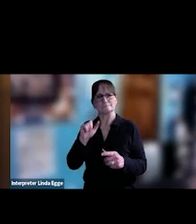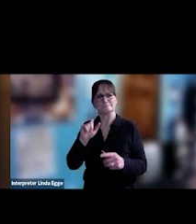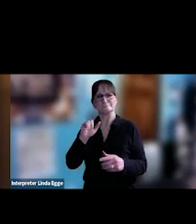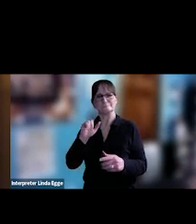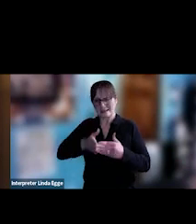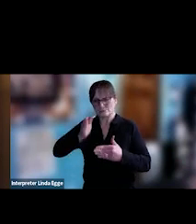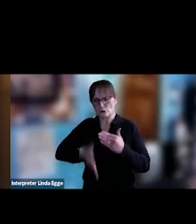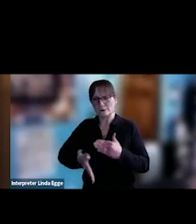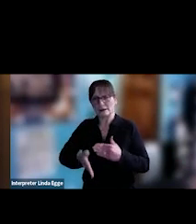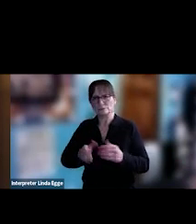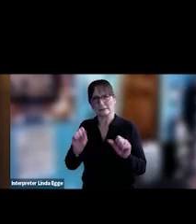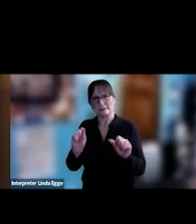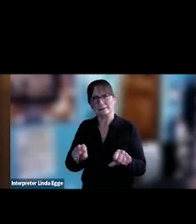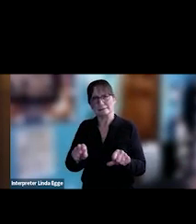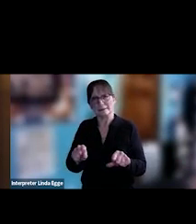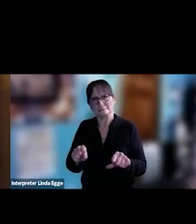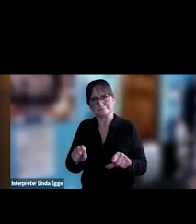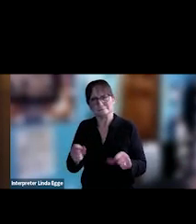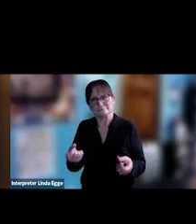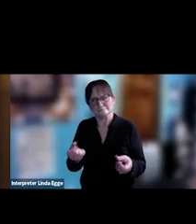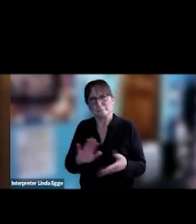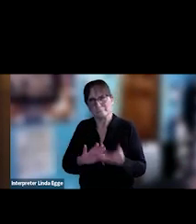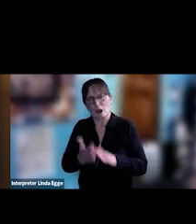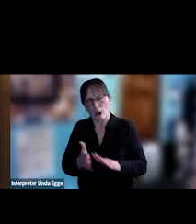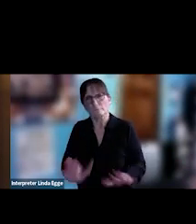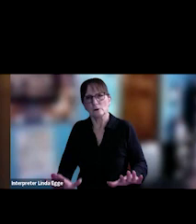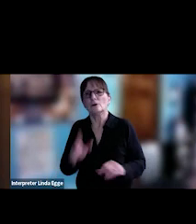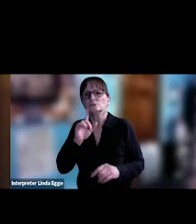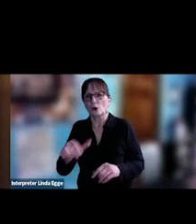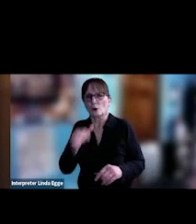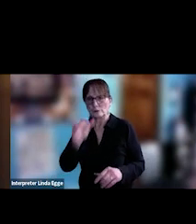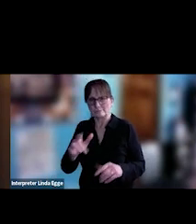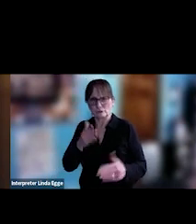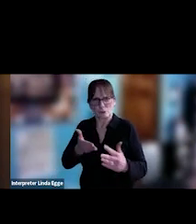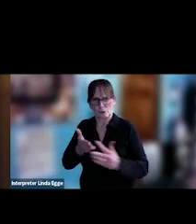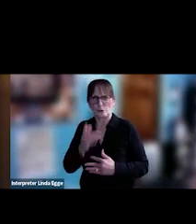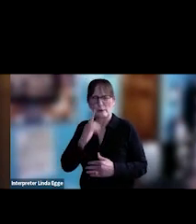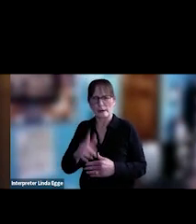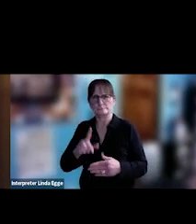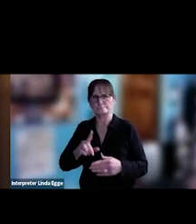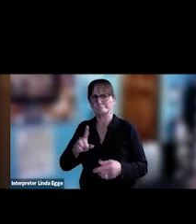So one of the upsides of early retirement is, you don't have to go through that early determination process.